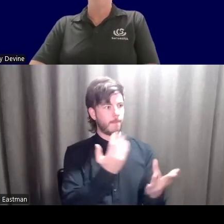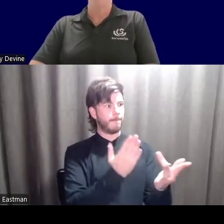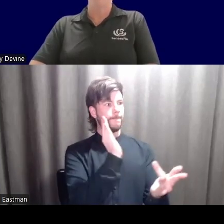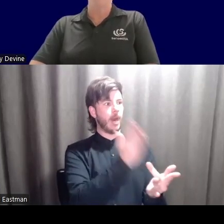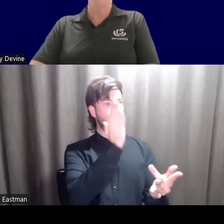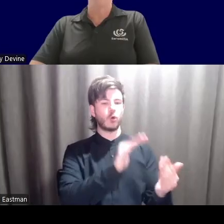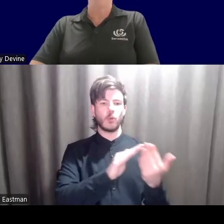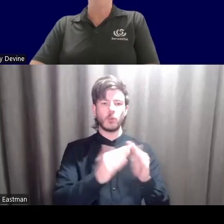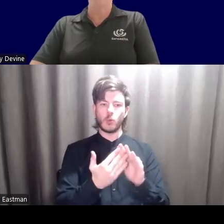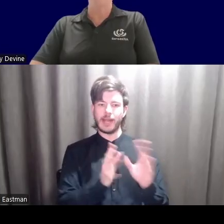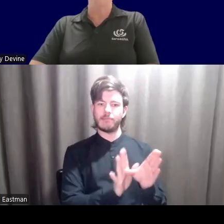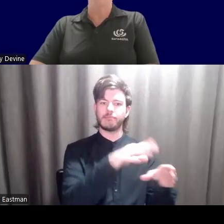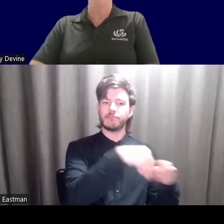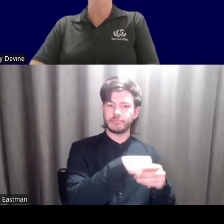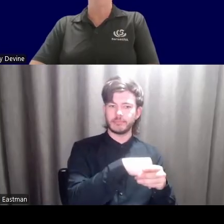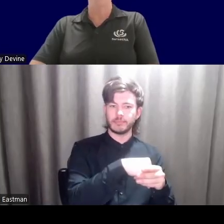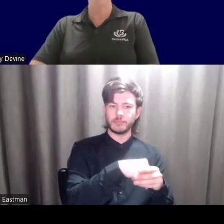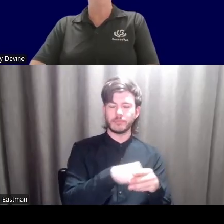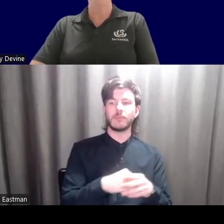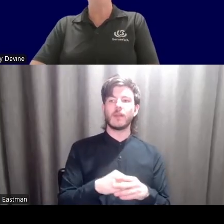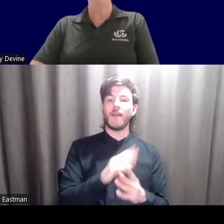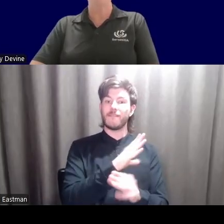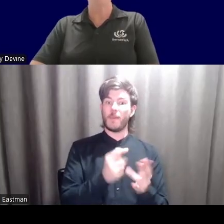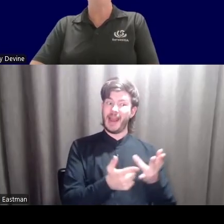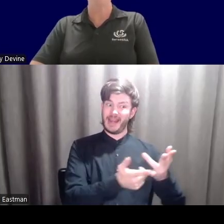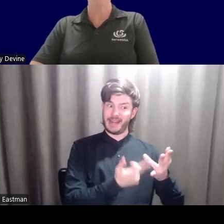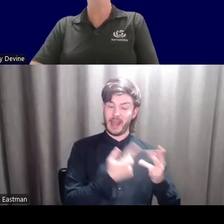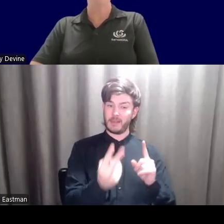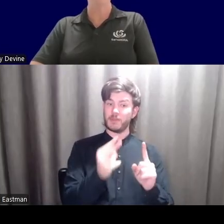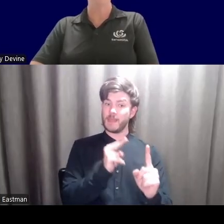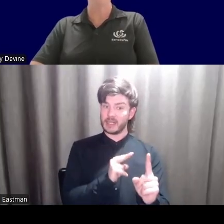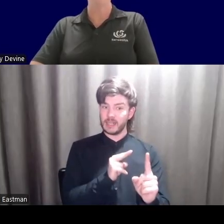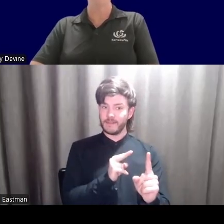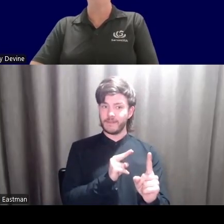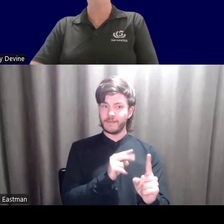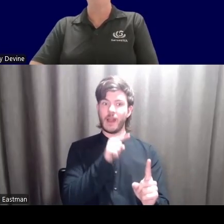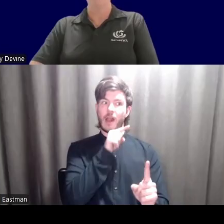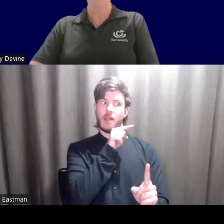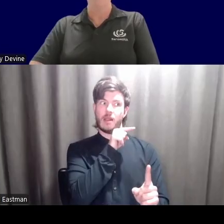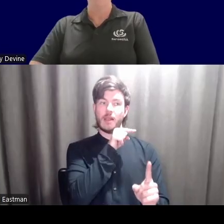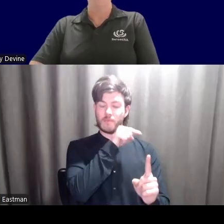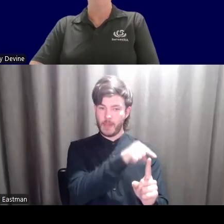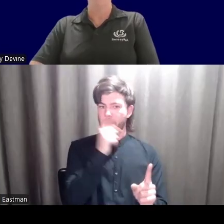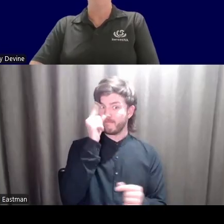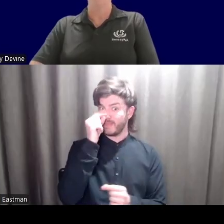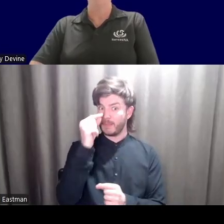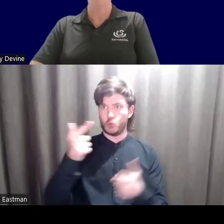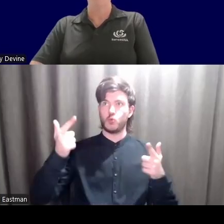non deafblind perspective, this approach could be considered overly restrictive. However,